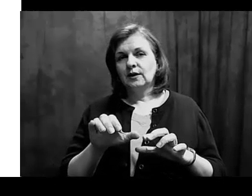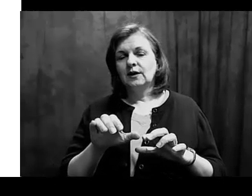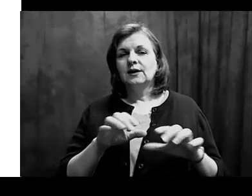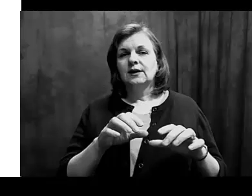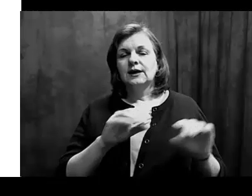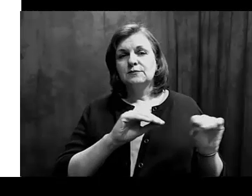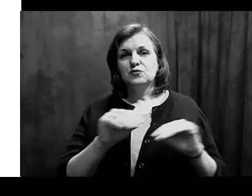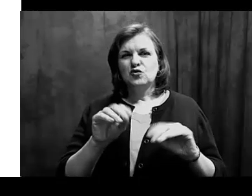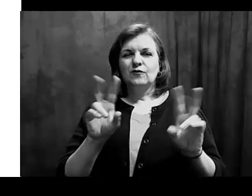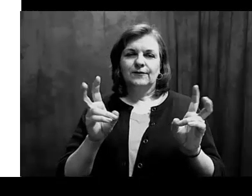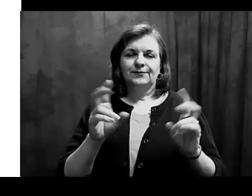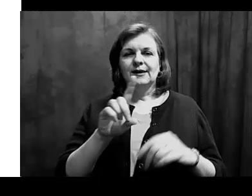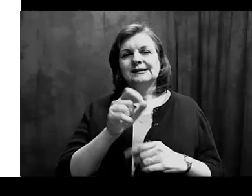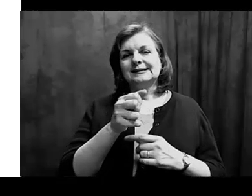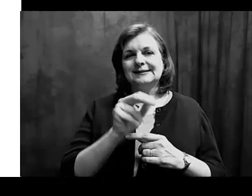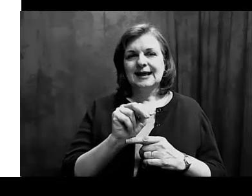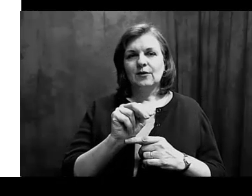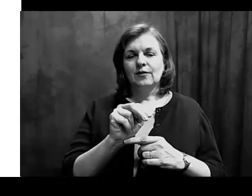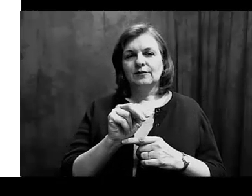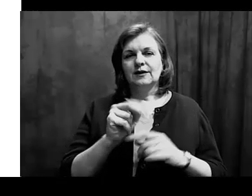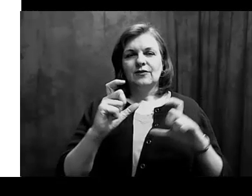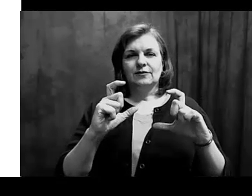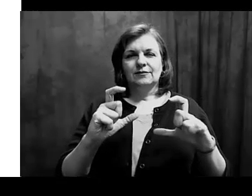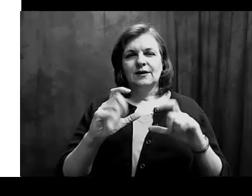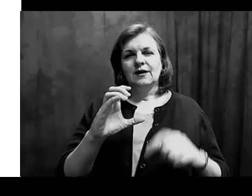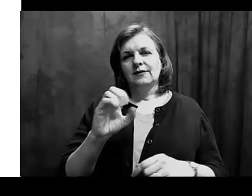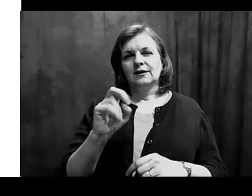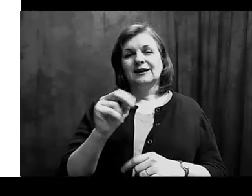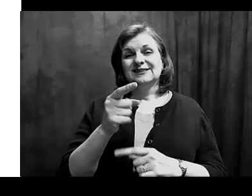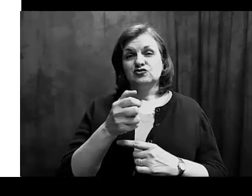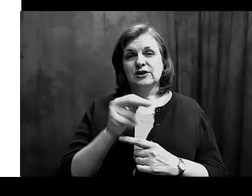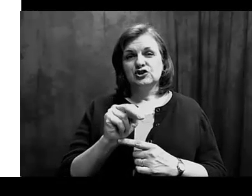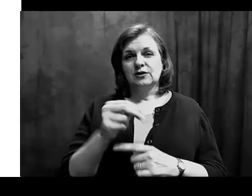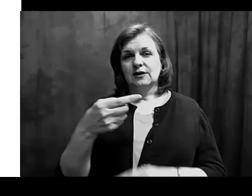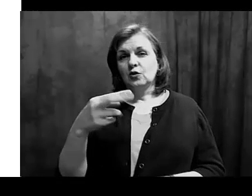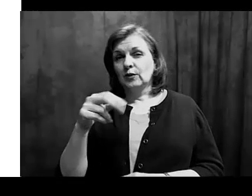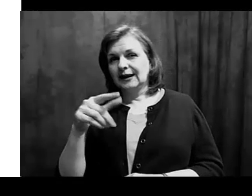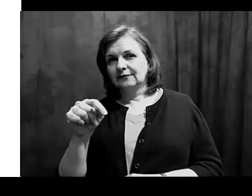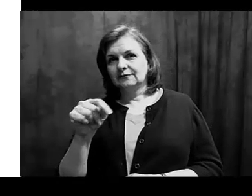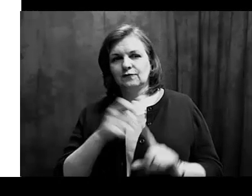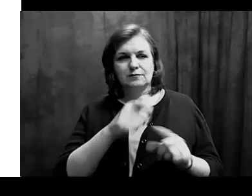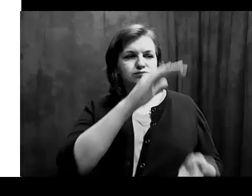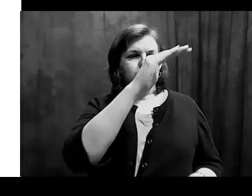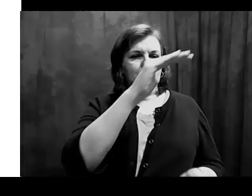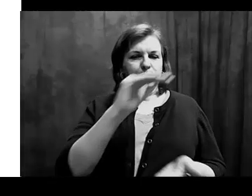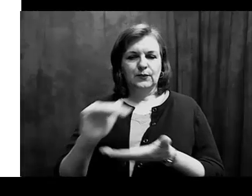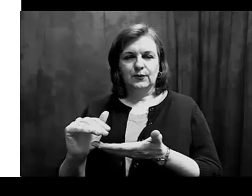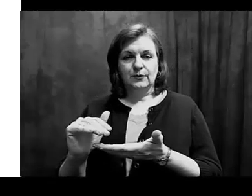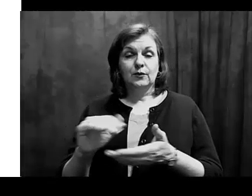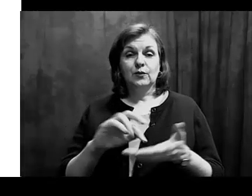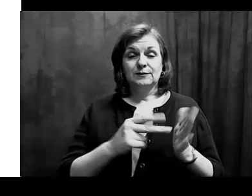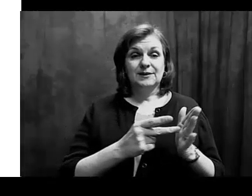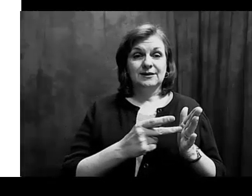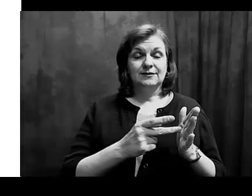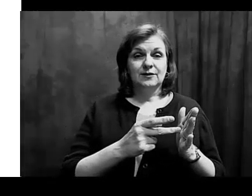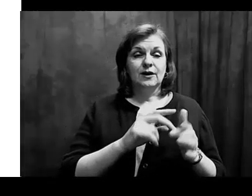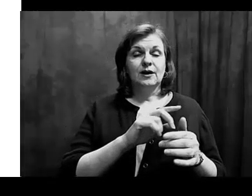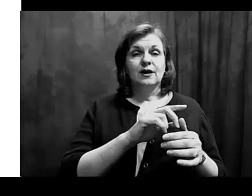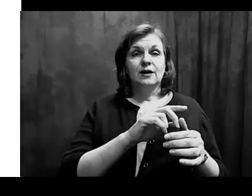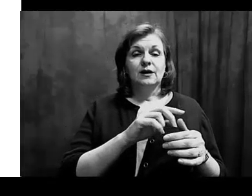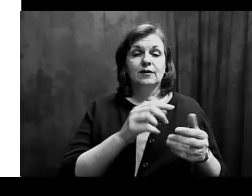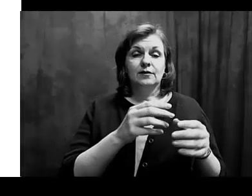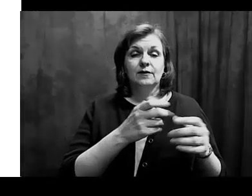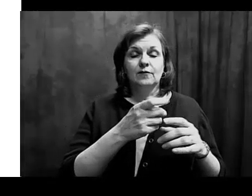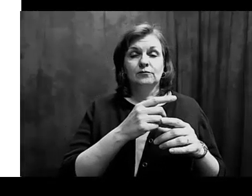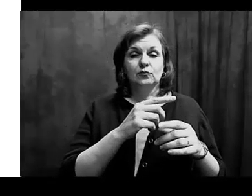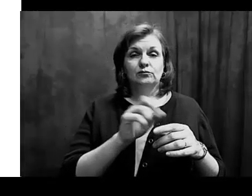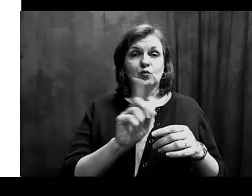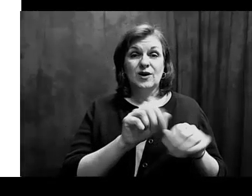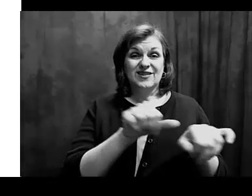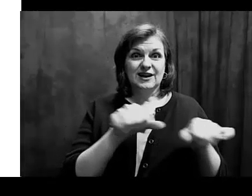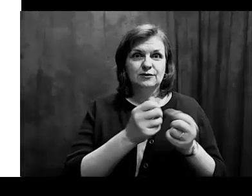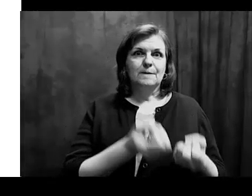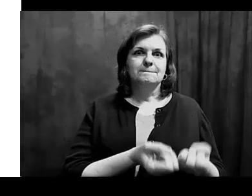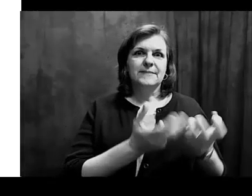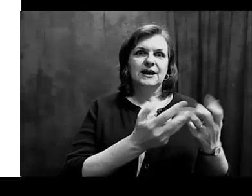and what particles wanna do is actually diffuse or move down a concentration gradient